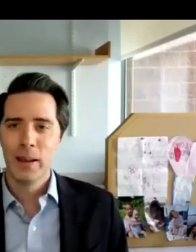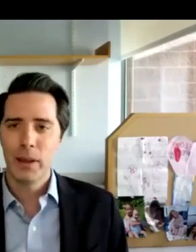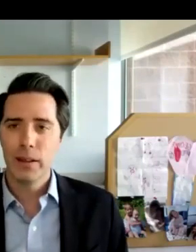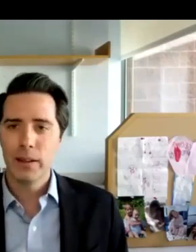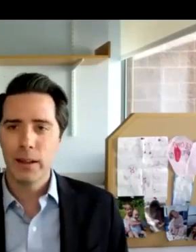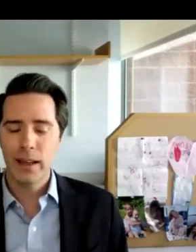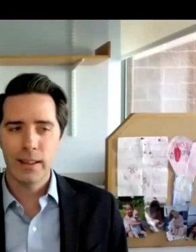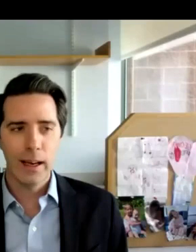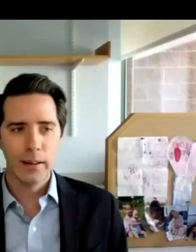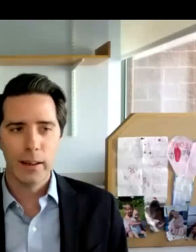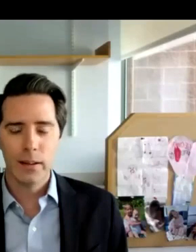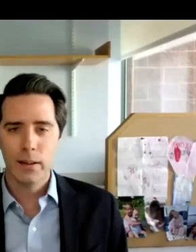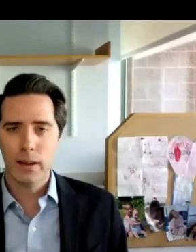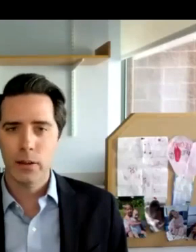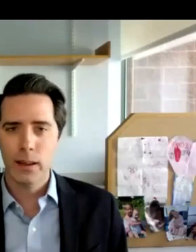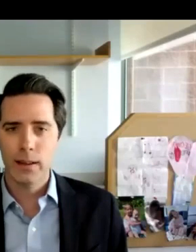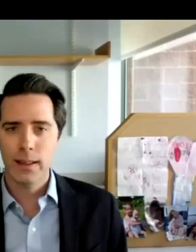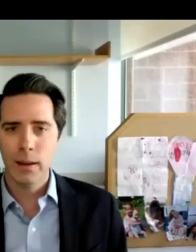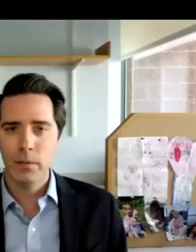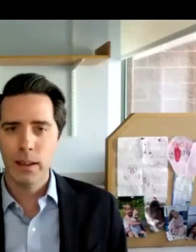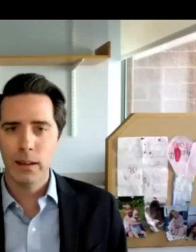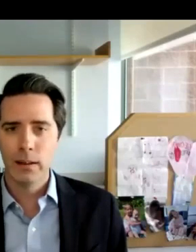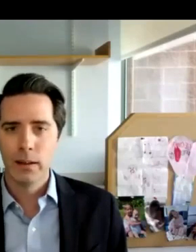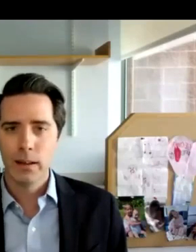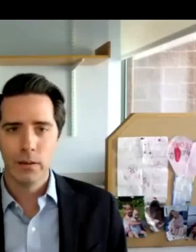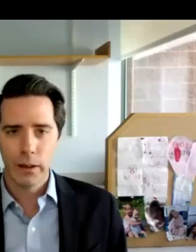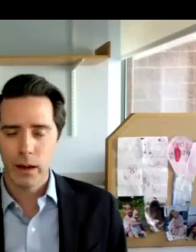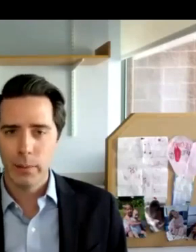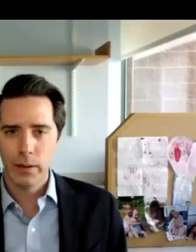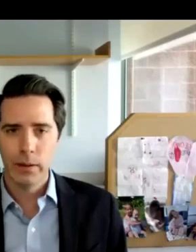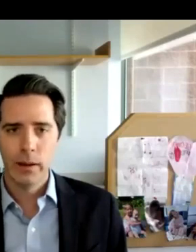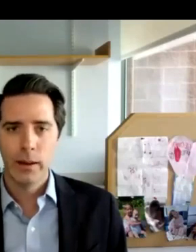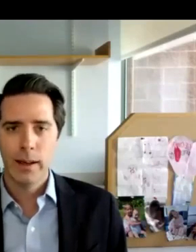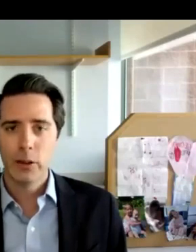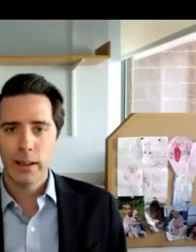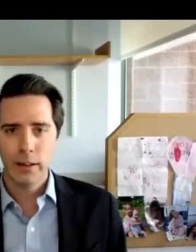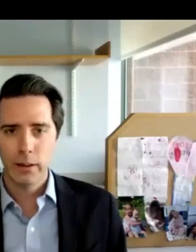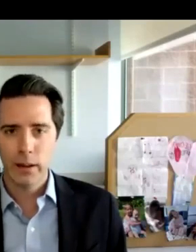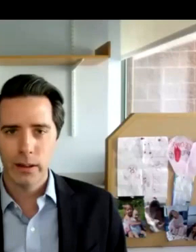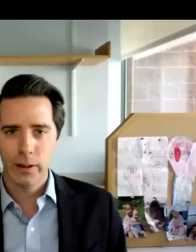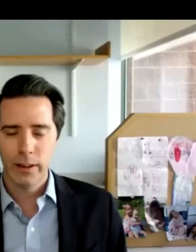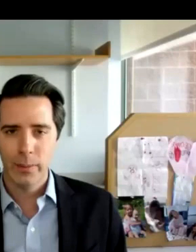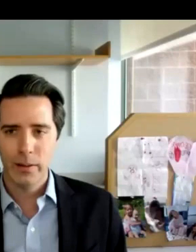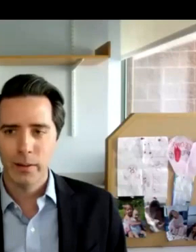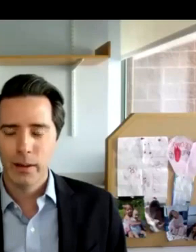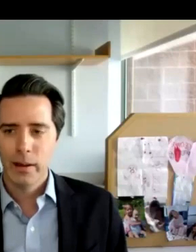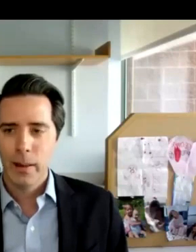because exactly as as you said CMV is very common and genetic hearing loss is